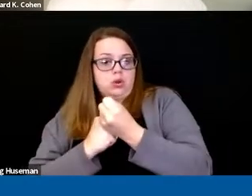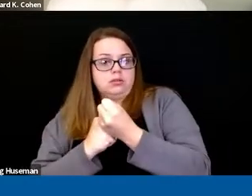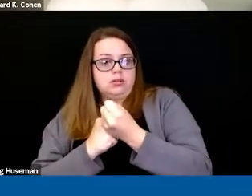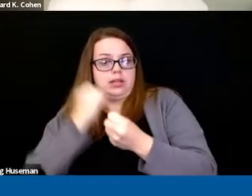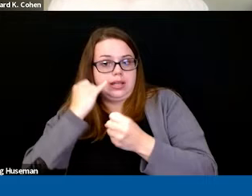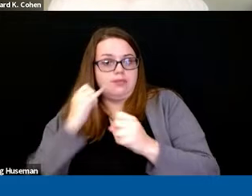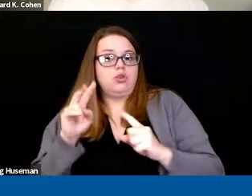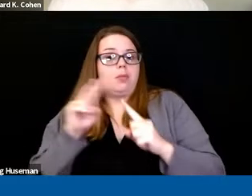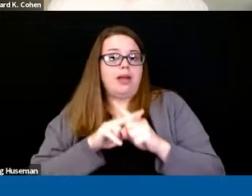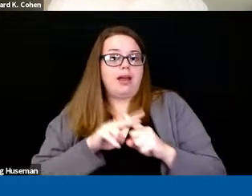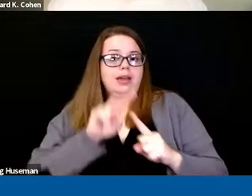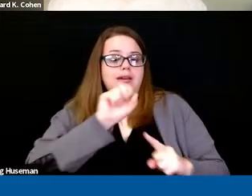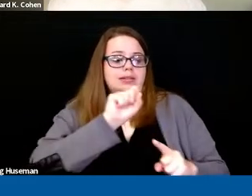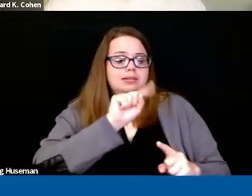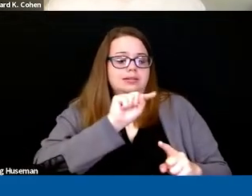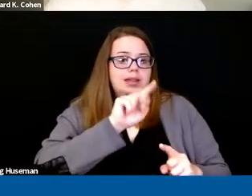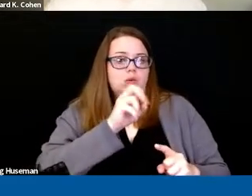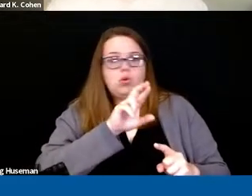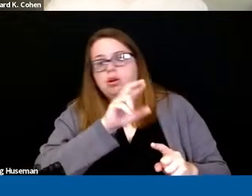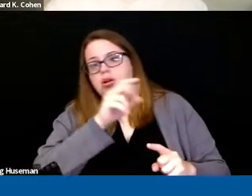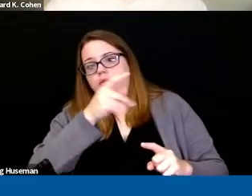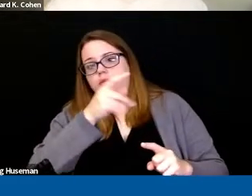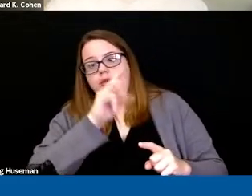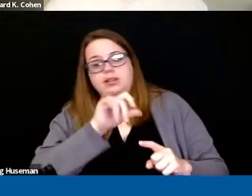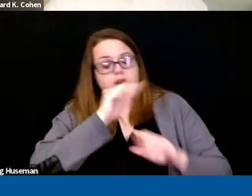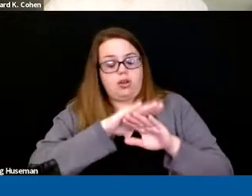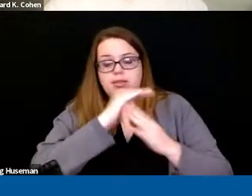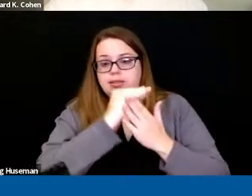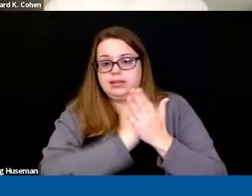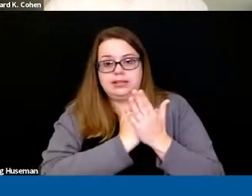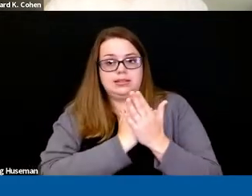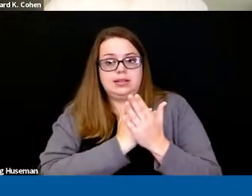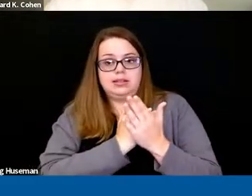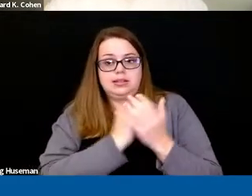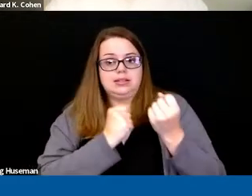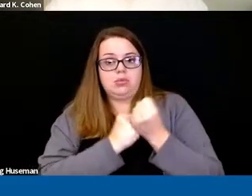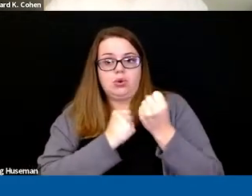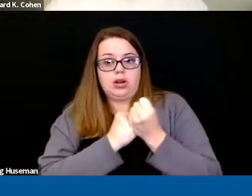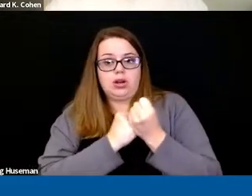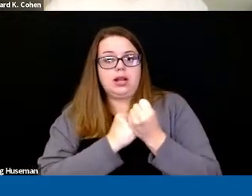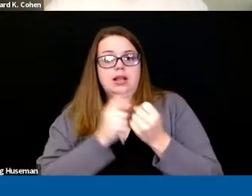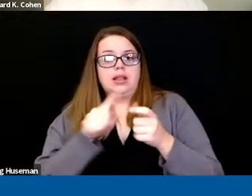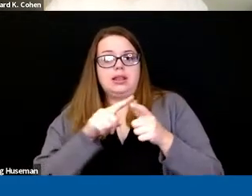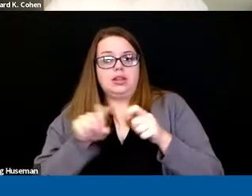If you apply a state or a property that is not on this list of Supported States and Properties, then you're breaking accessibility.